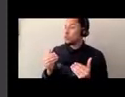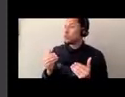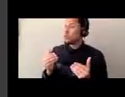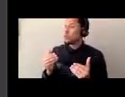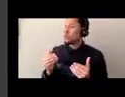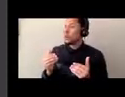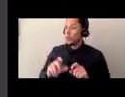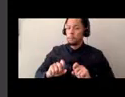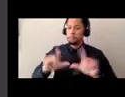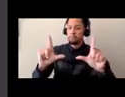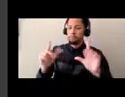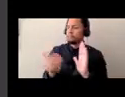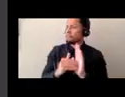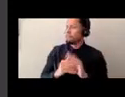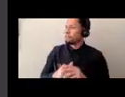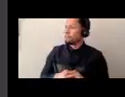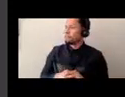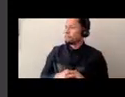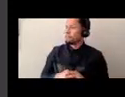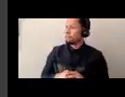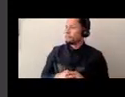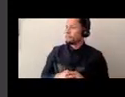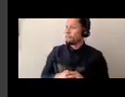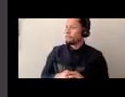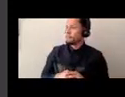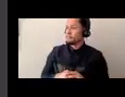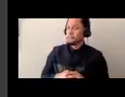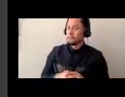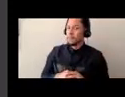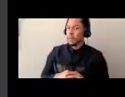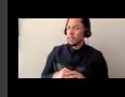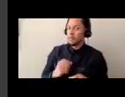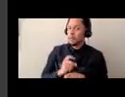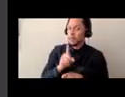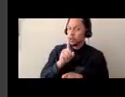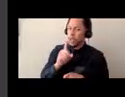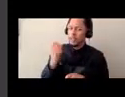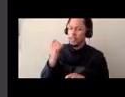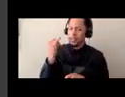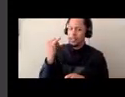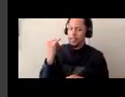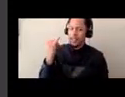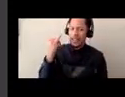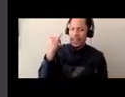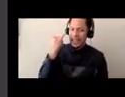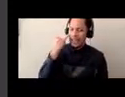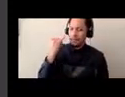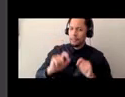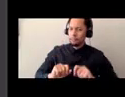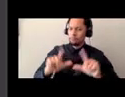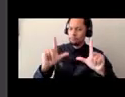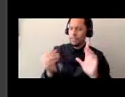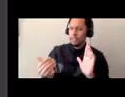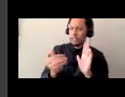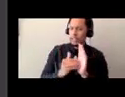The relaunching will clear. Can you see the results so far?